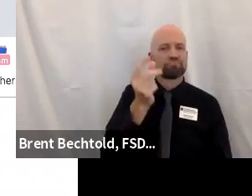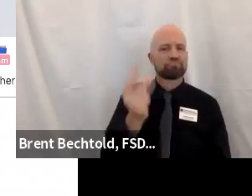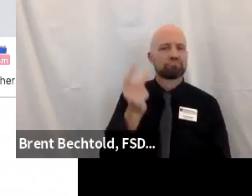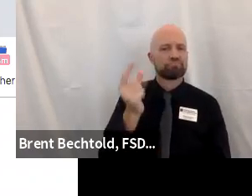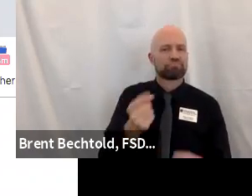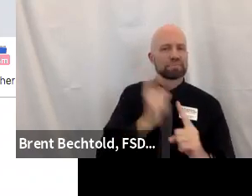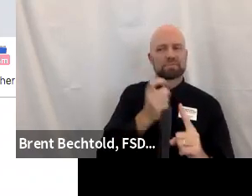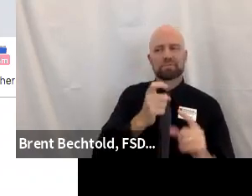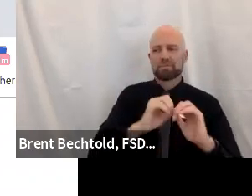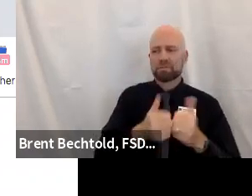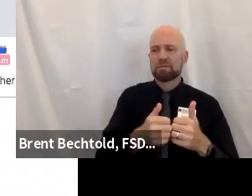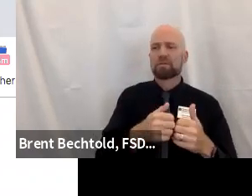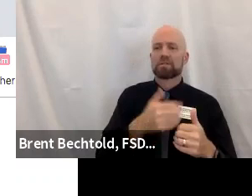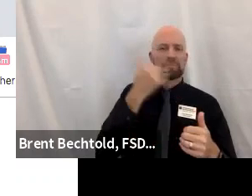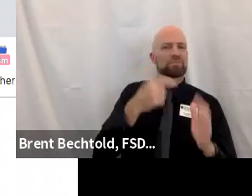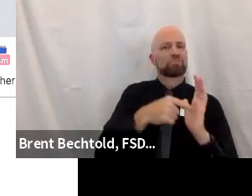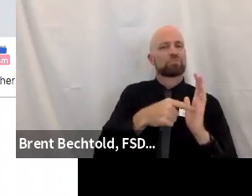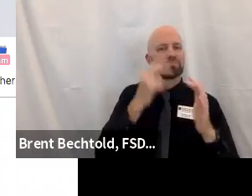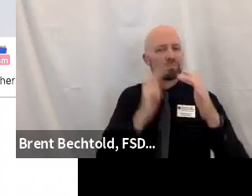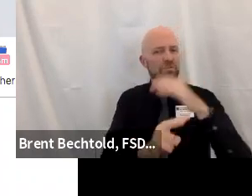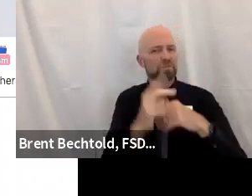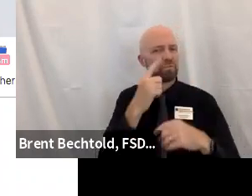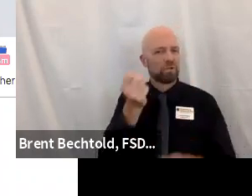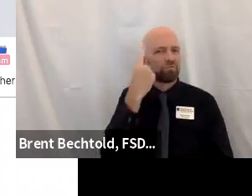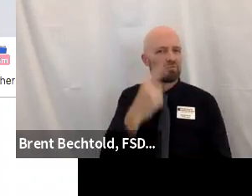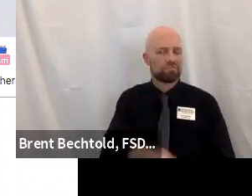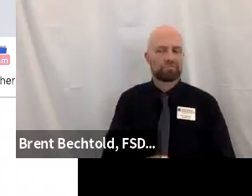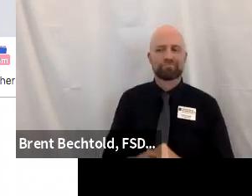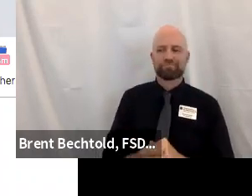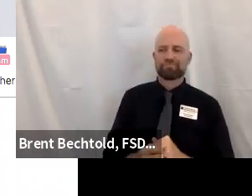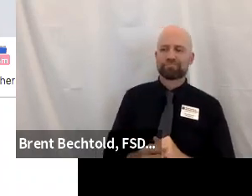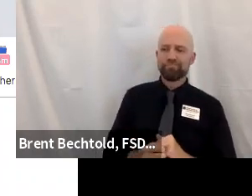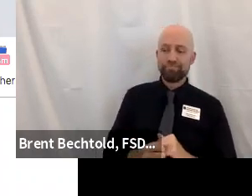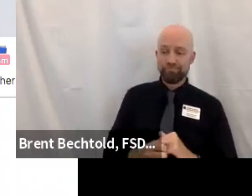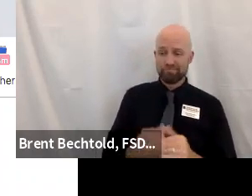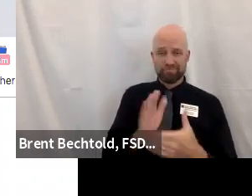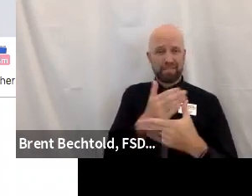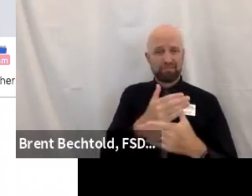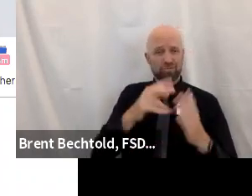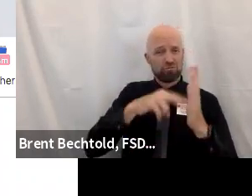Automaticity, the ease with which you do something is the best predictor for comprehension.